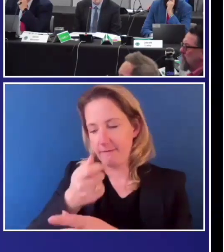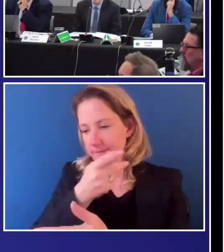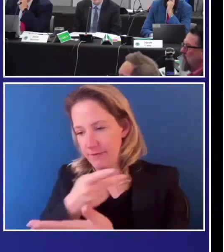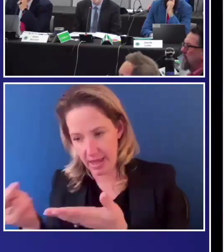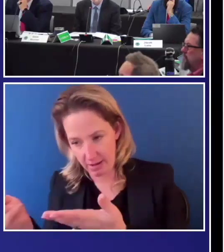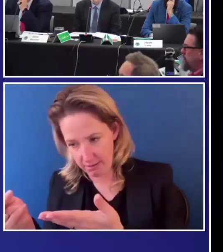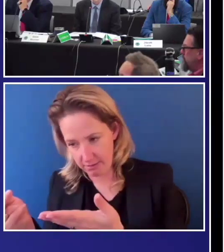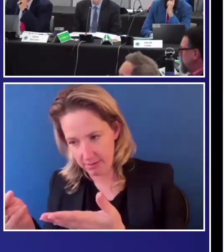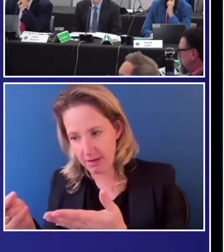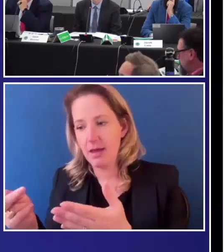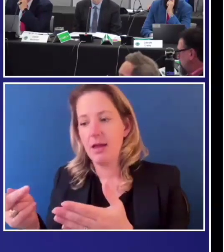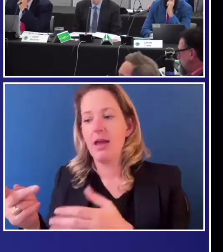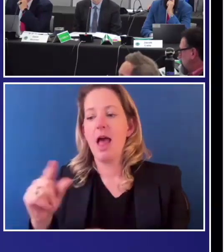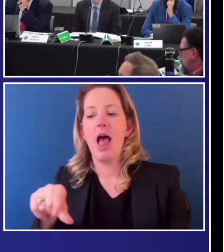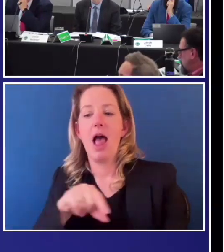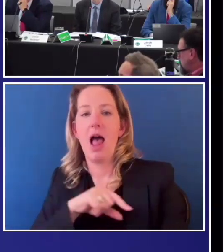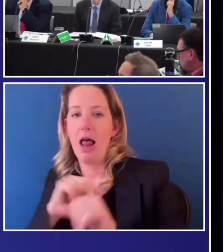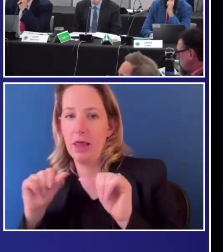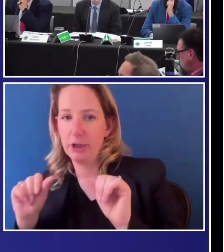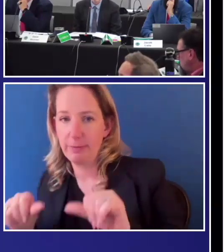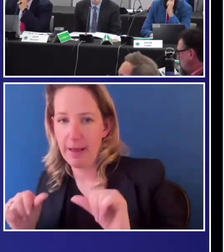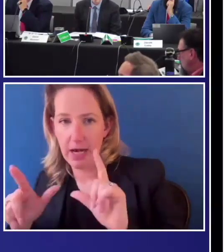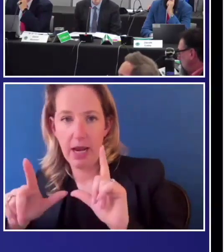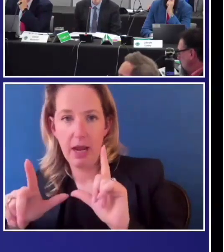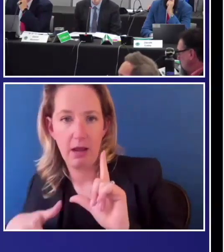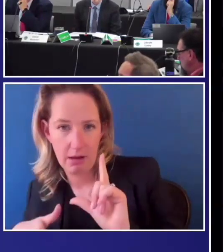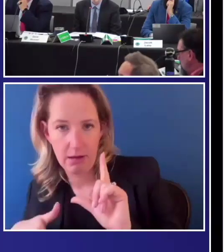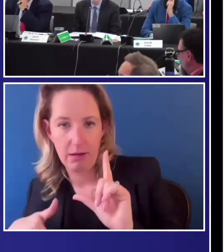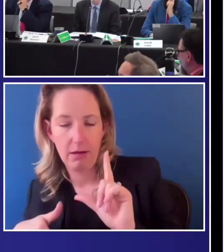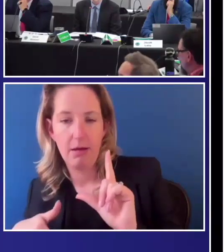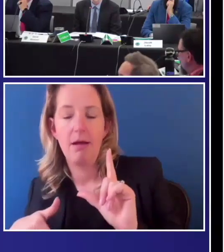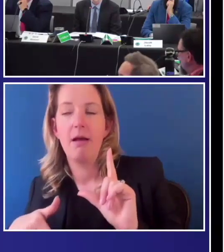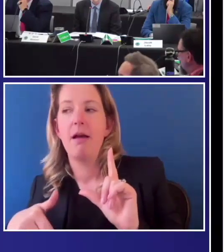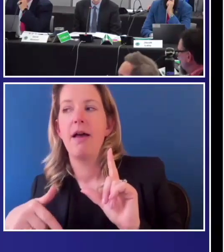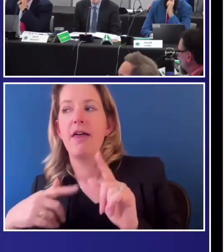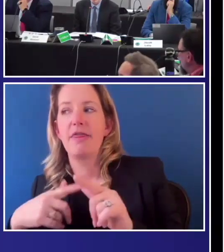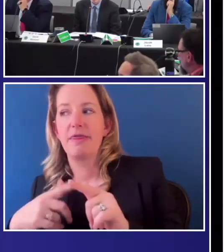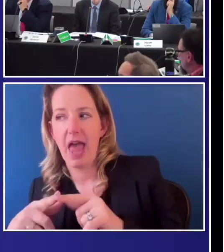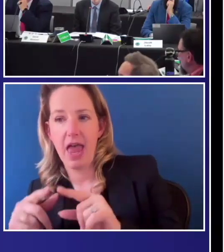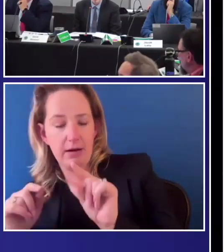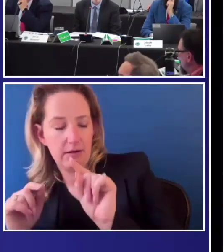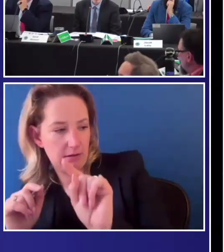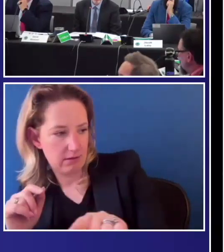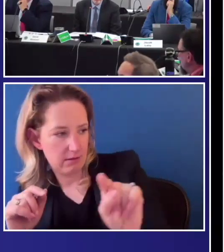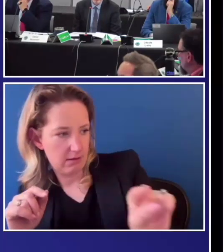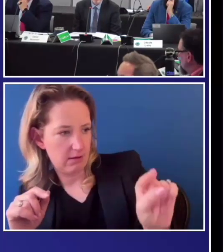eligibility, then substantially similar programs cannot be added for several years